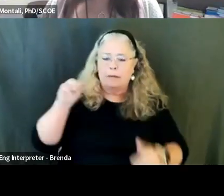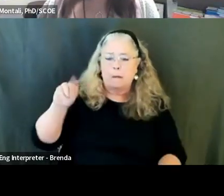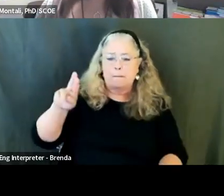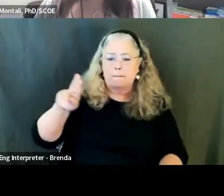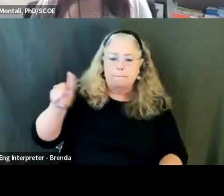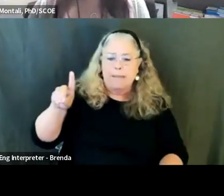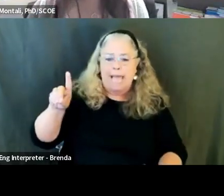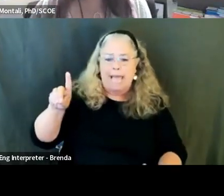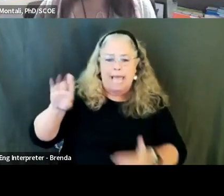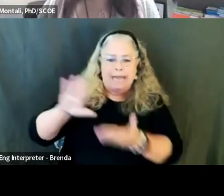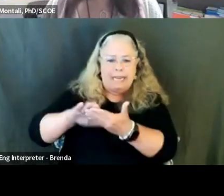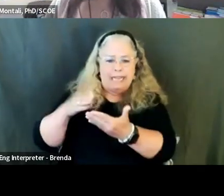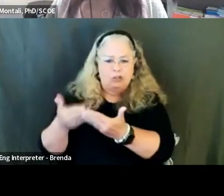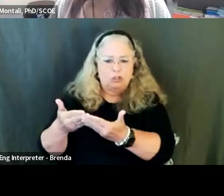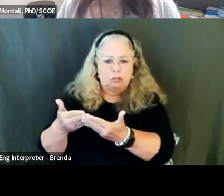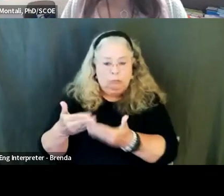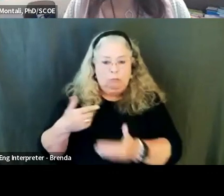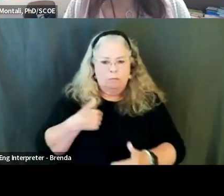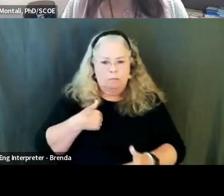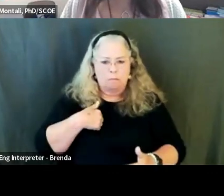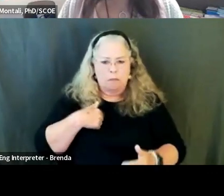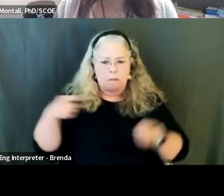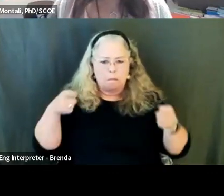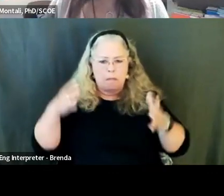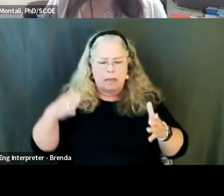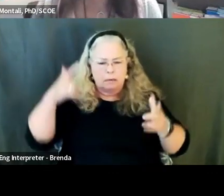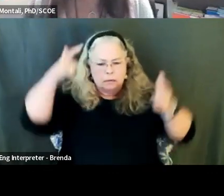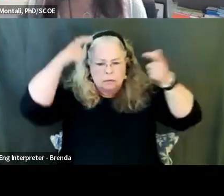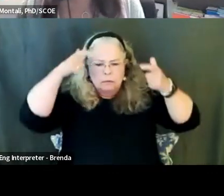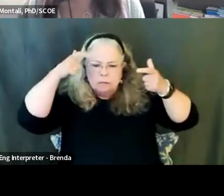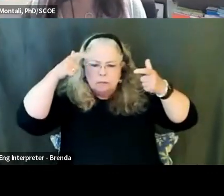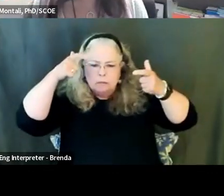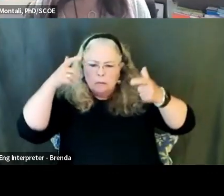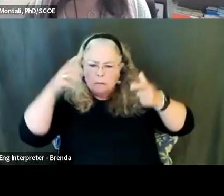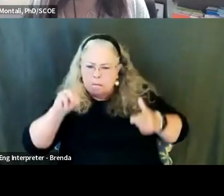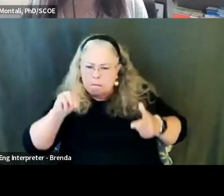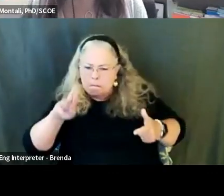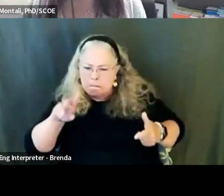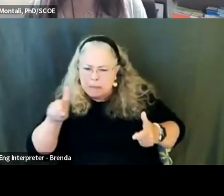And again that you know your administrator hat comes on and says “A mud kitchen? Like